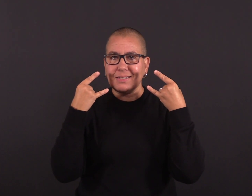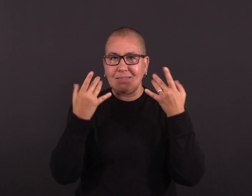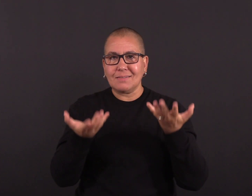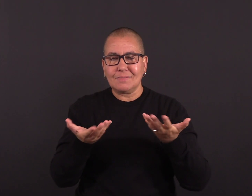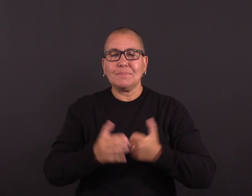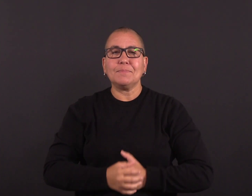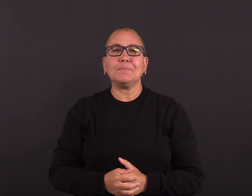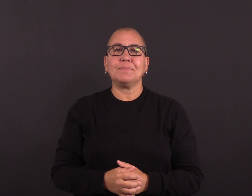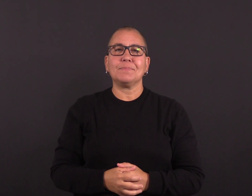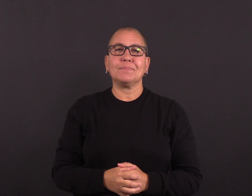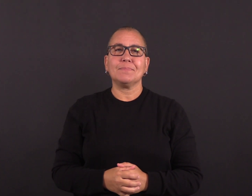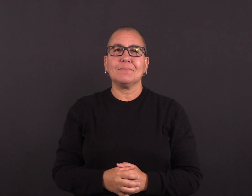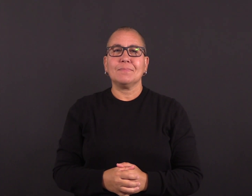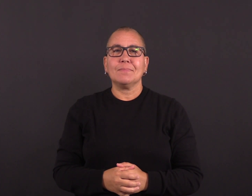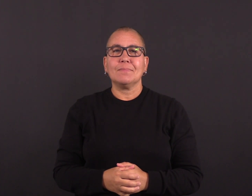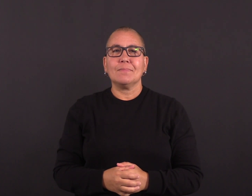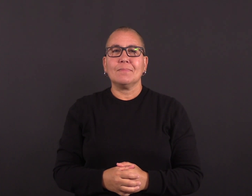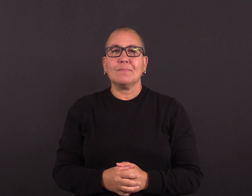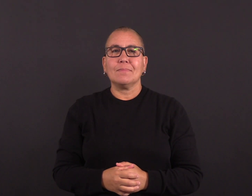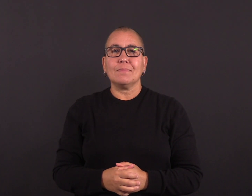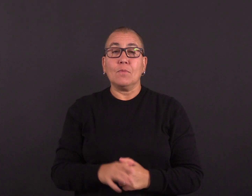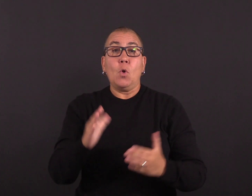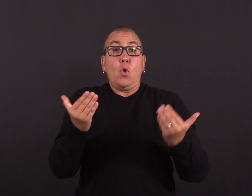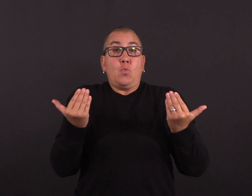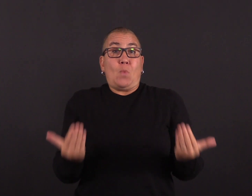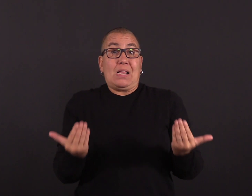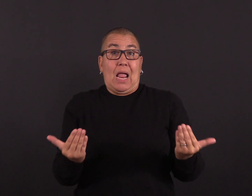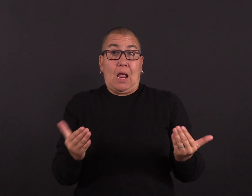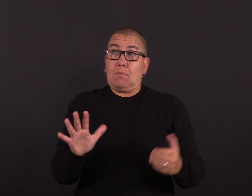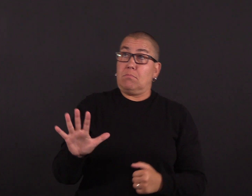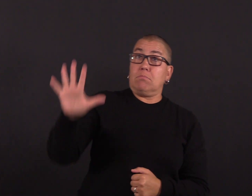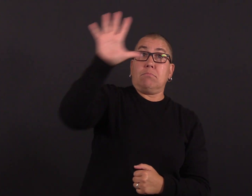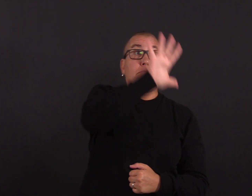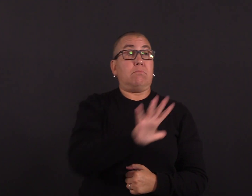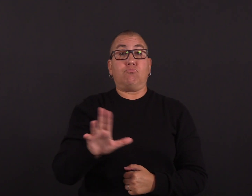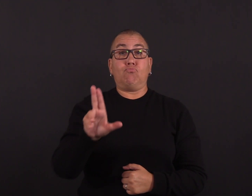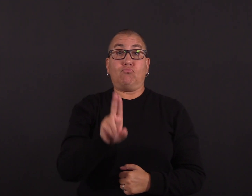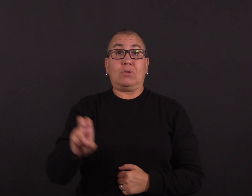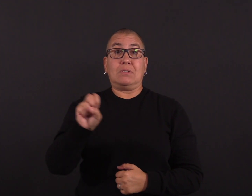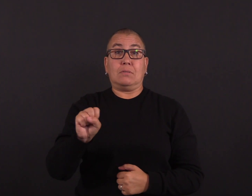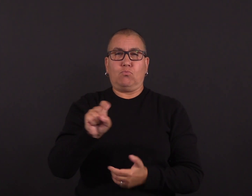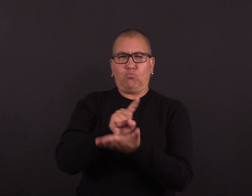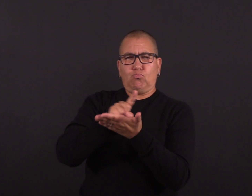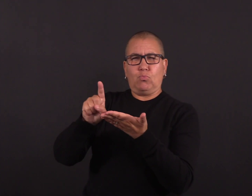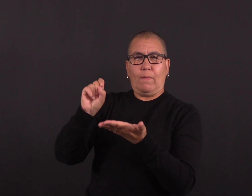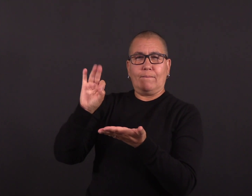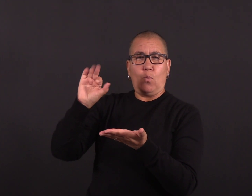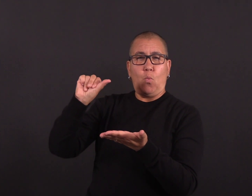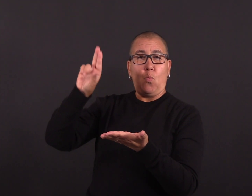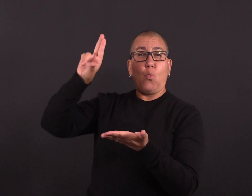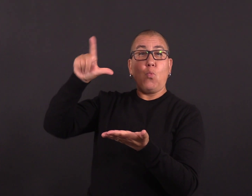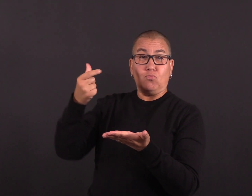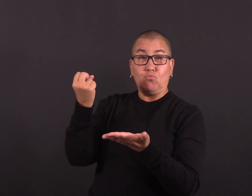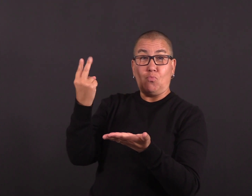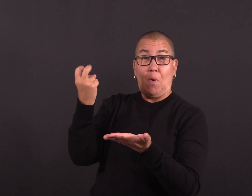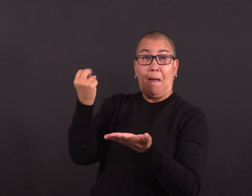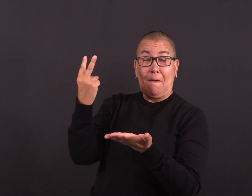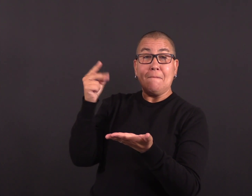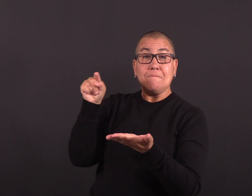Overall, there were about four new hospital admissions for every 100,000 people nationwide